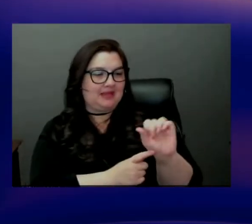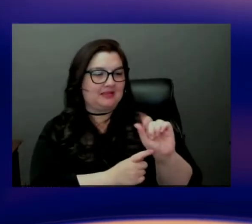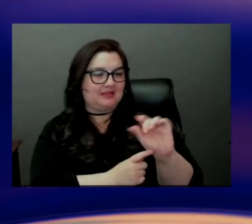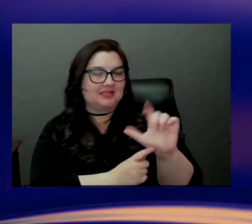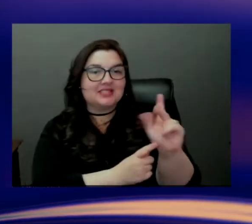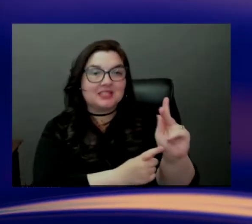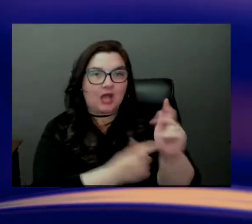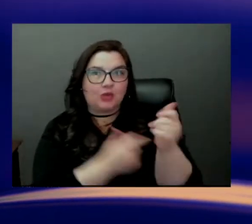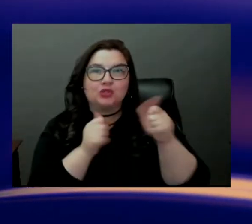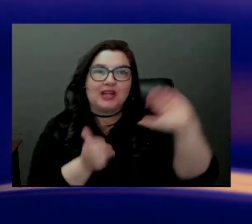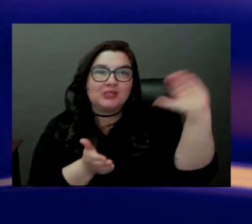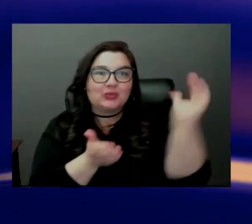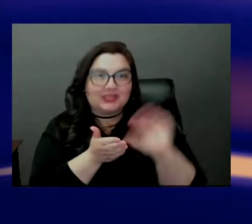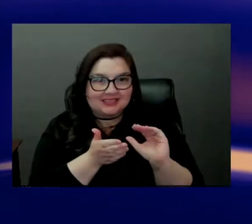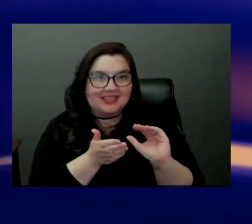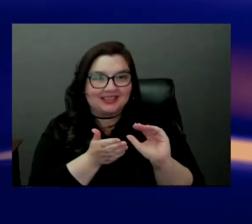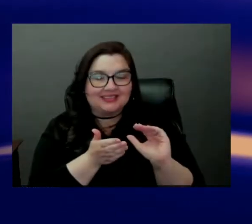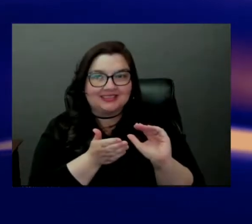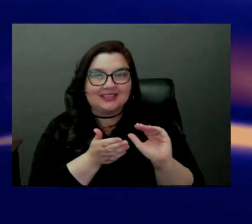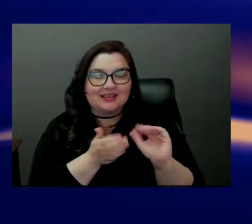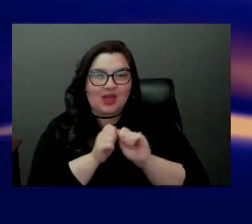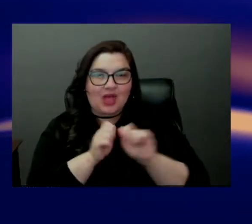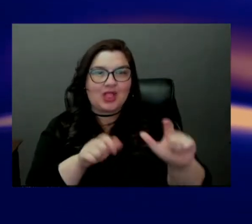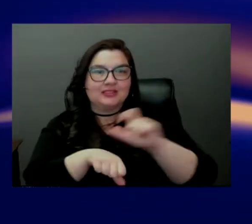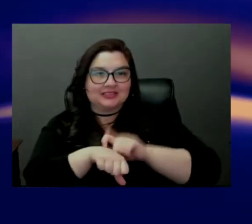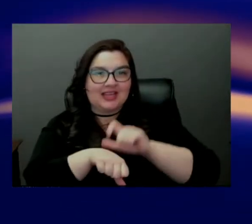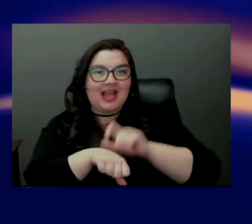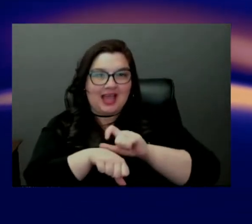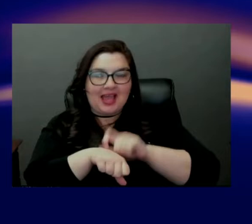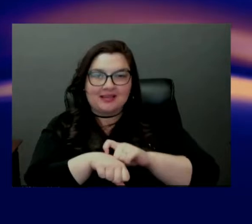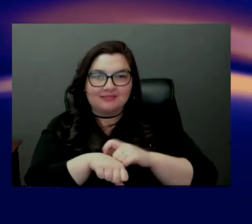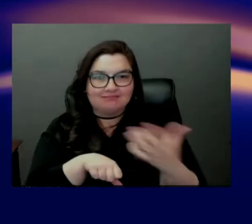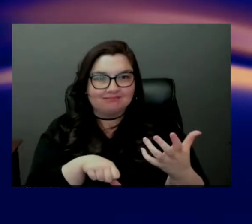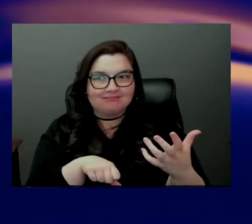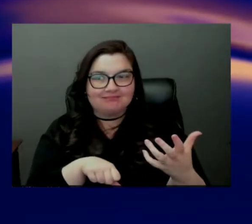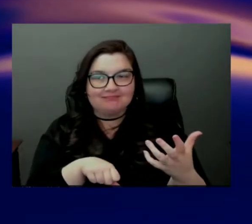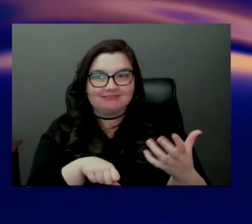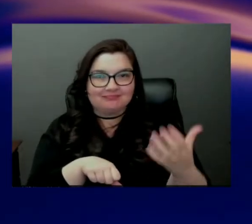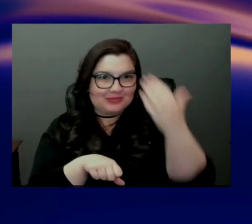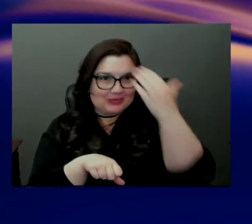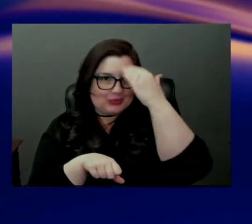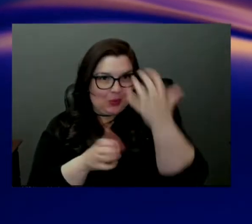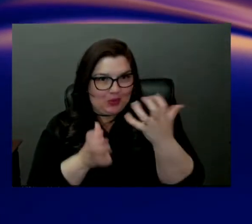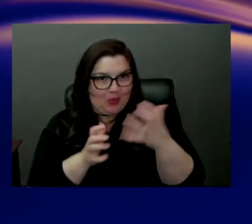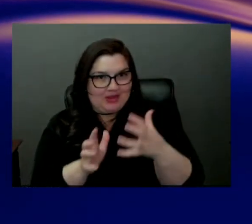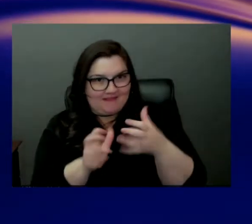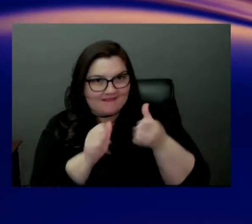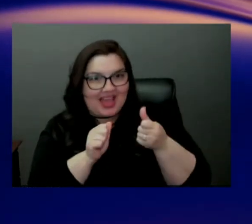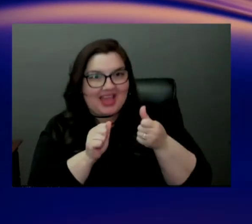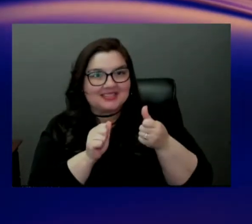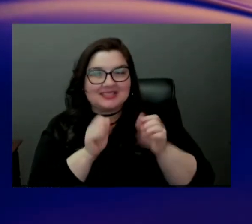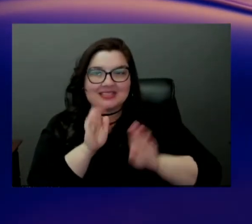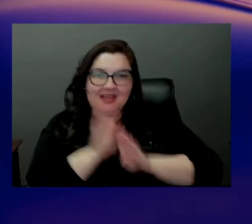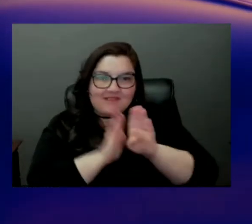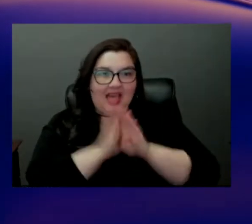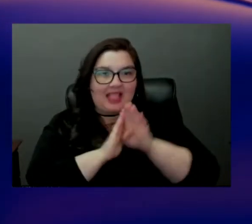of T1 micro instances back then because we wanted a fast development cycle. So it's not just spinning up instances